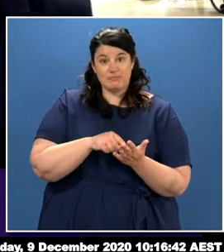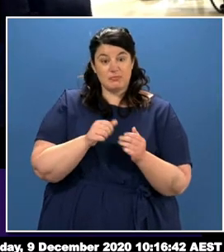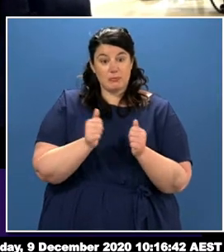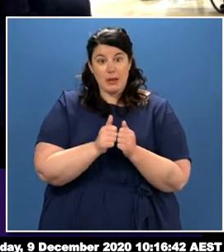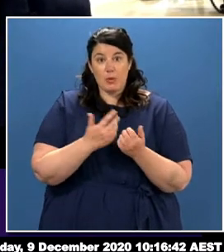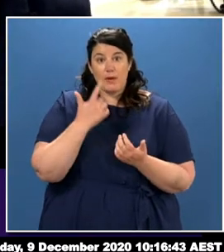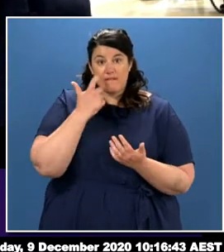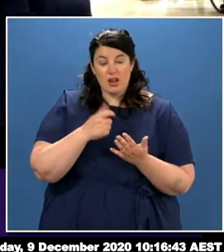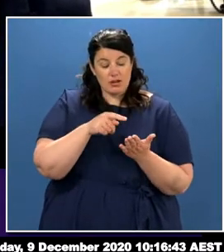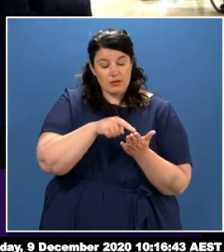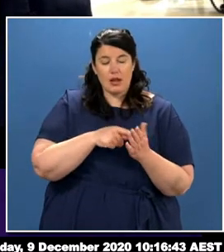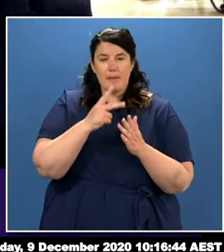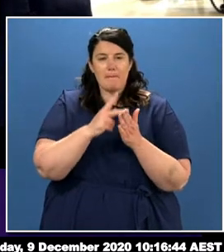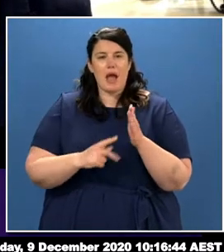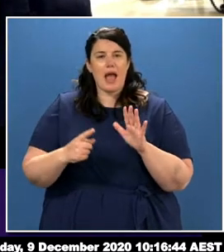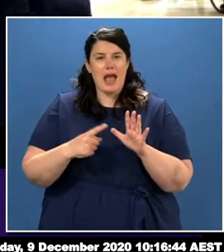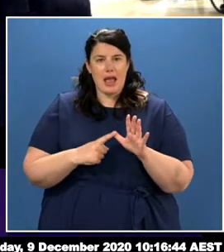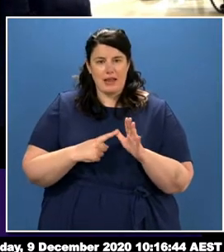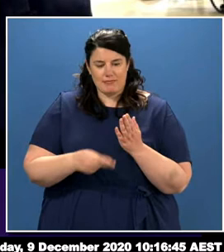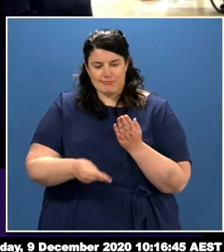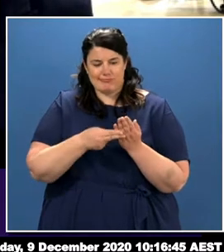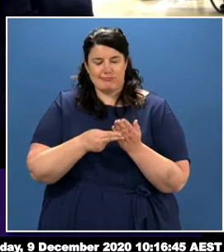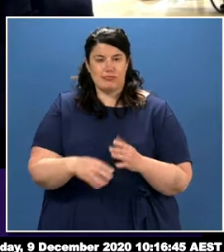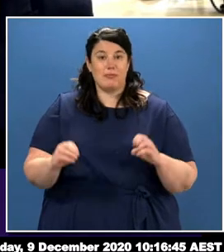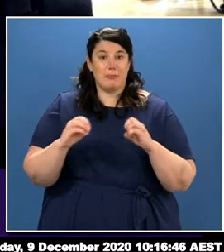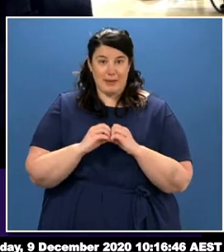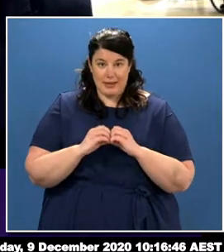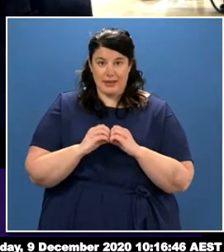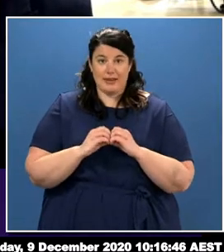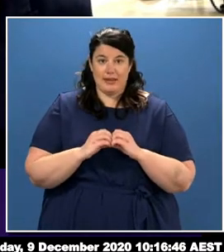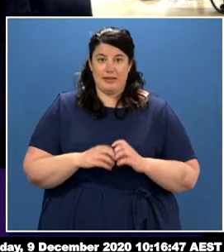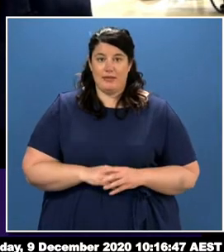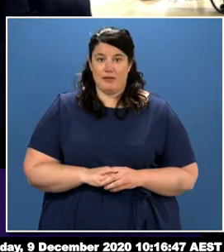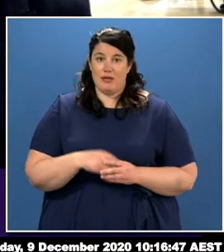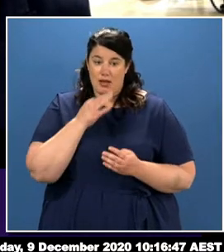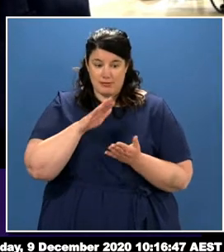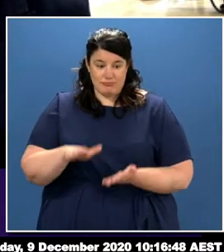Part A at Tab B, and I would ask to tender this statement into evidence